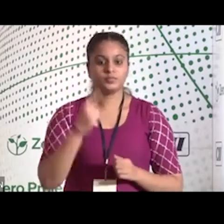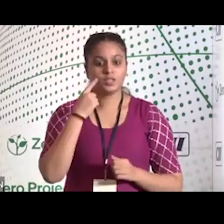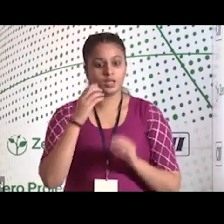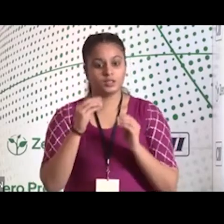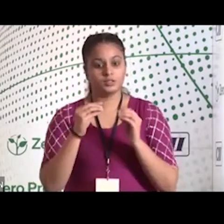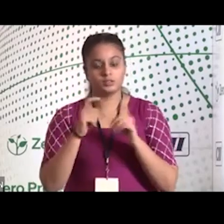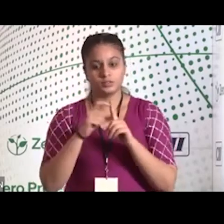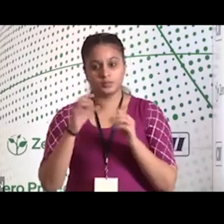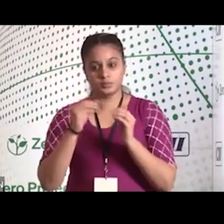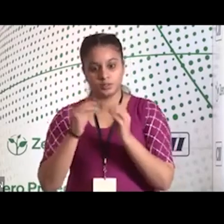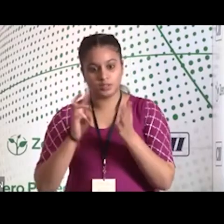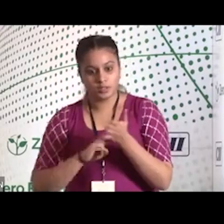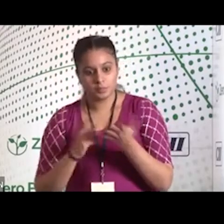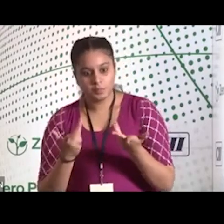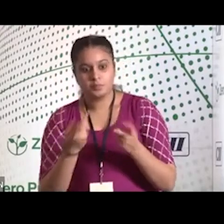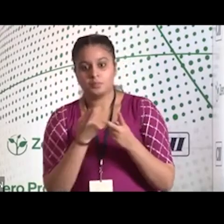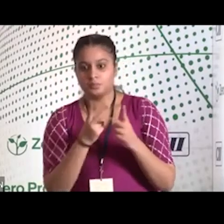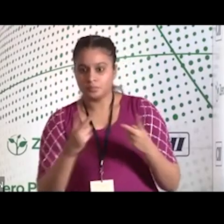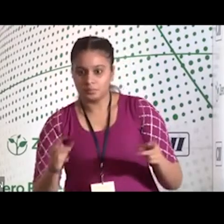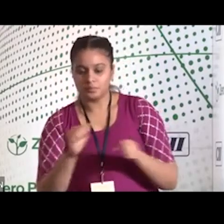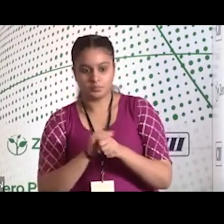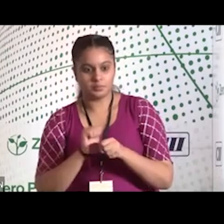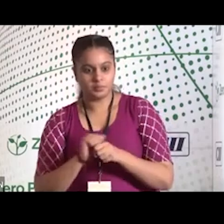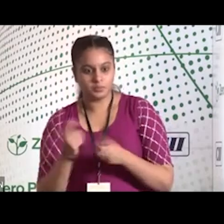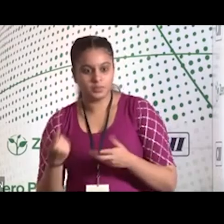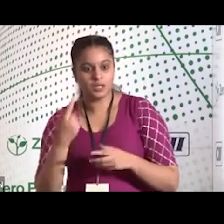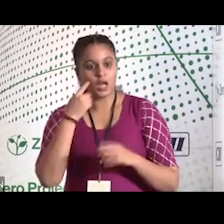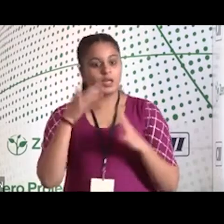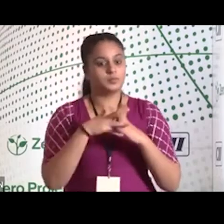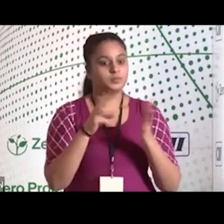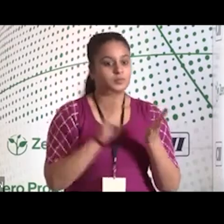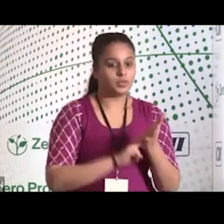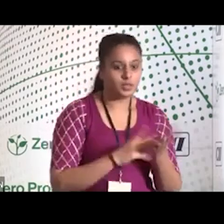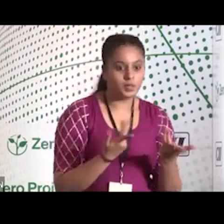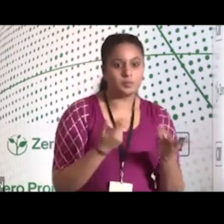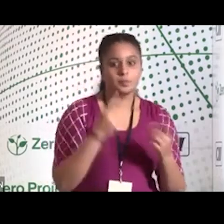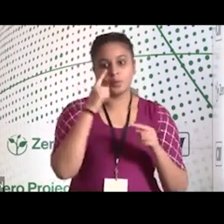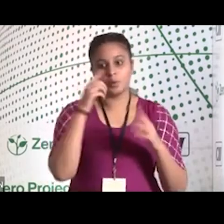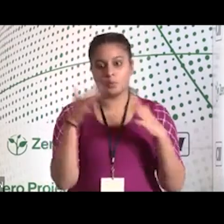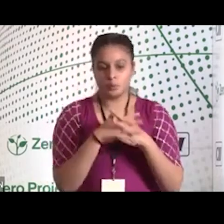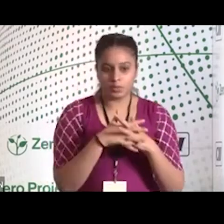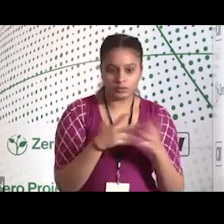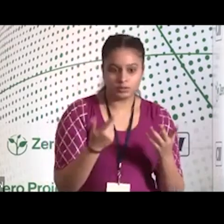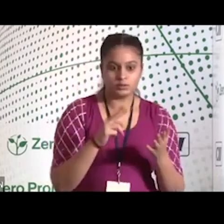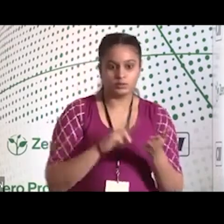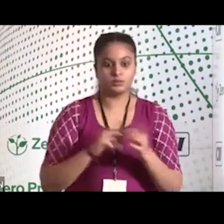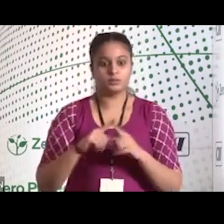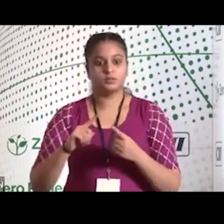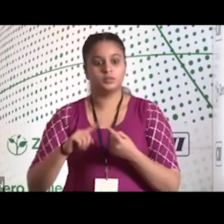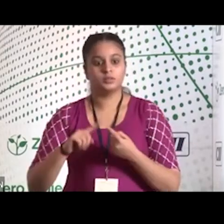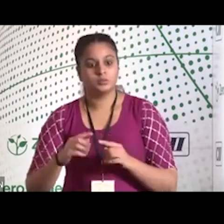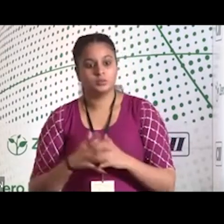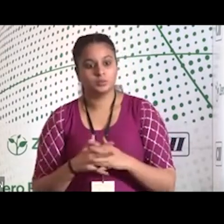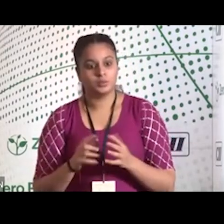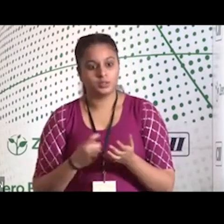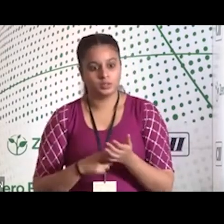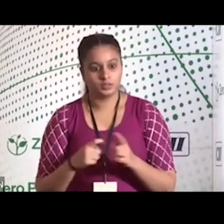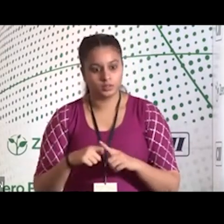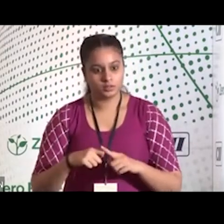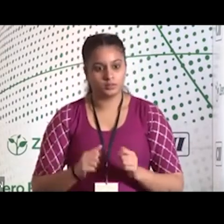disability network or through the IWM, which is the Women Network or through our work with grassroot women leaders.